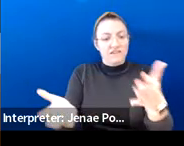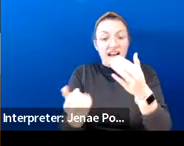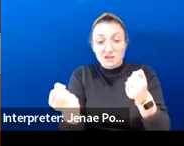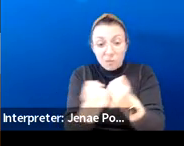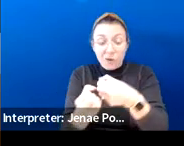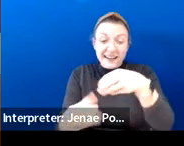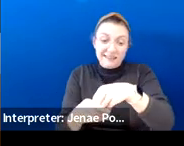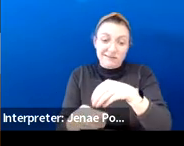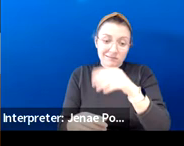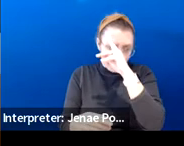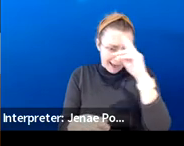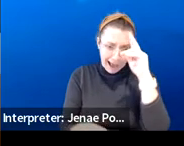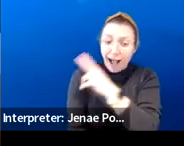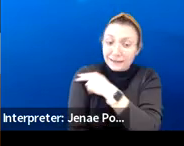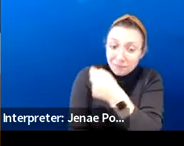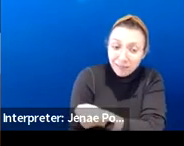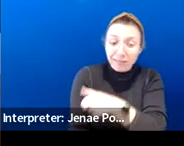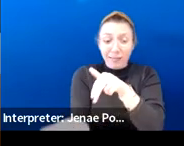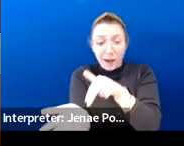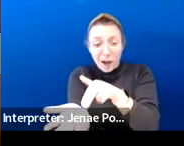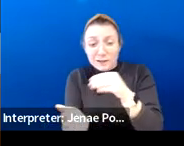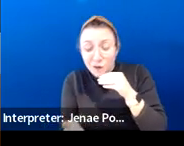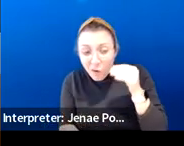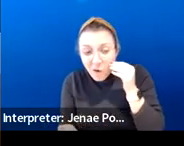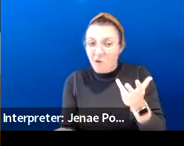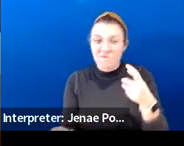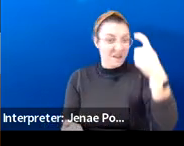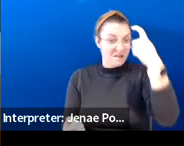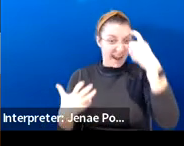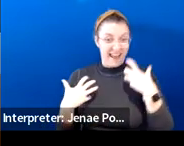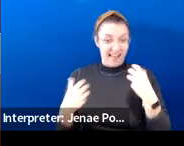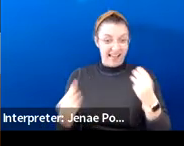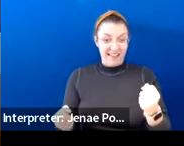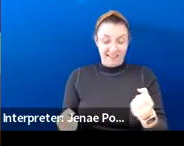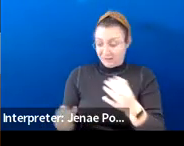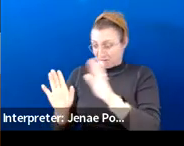nursing homes and everywhere from mental health to child welfare settings.